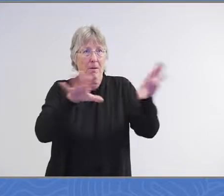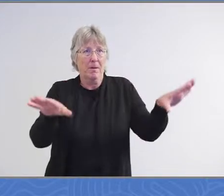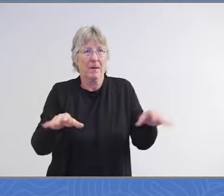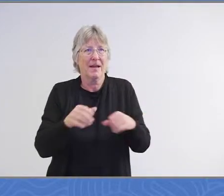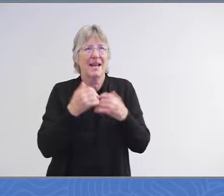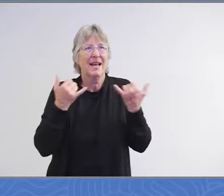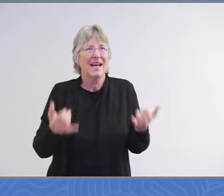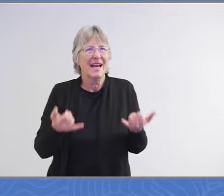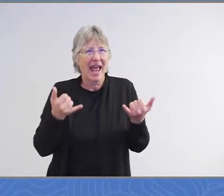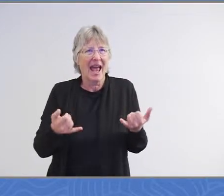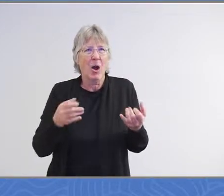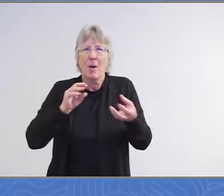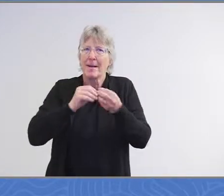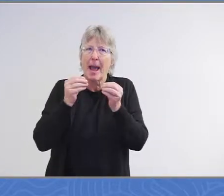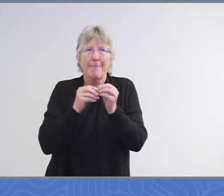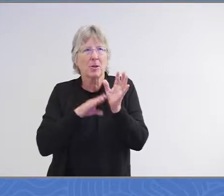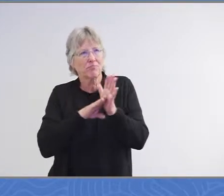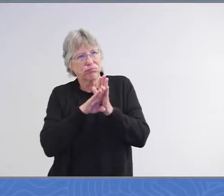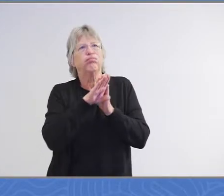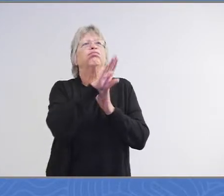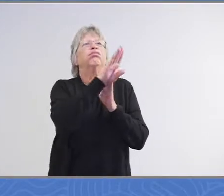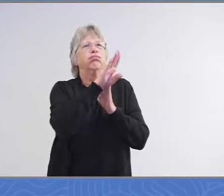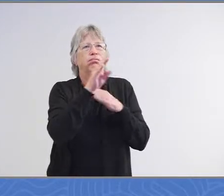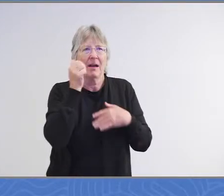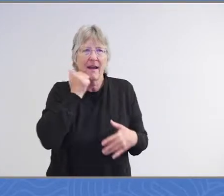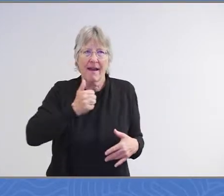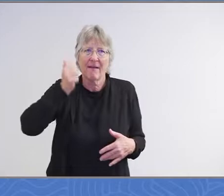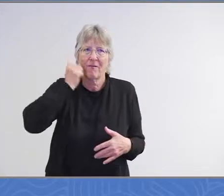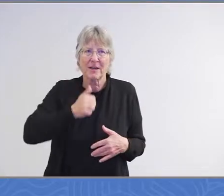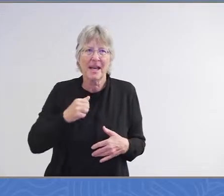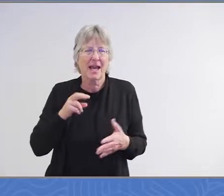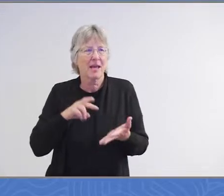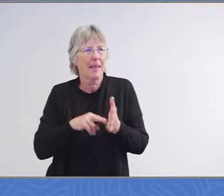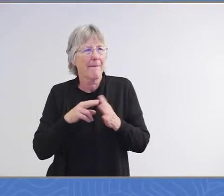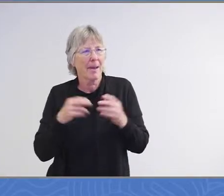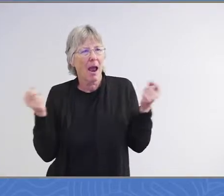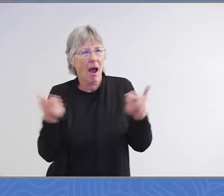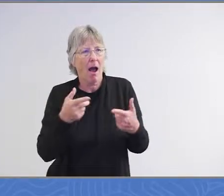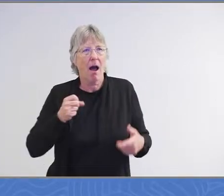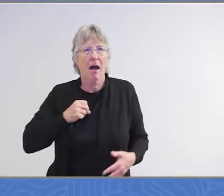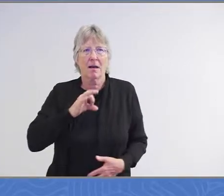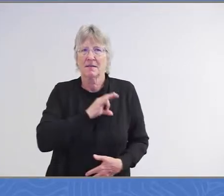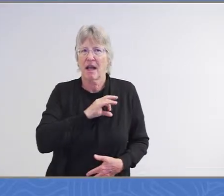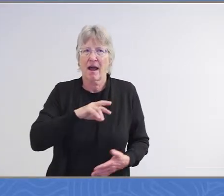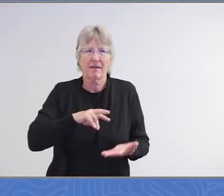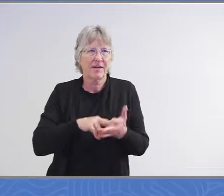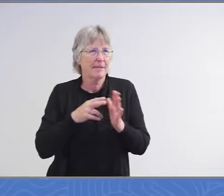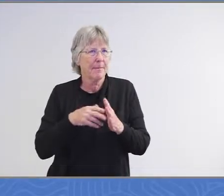These times should call for flexibility for all staff regardless if they are protected by a union or not.